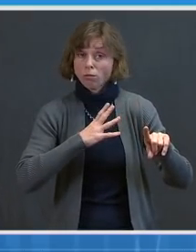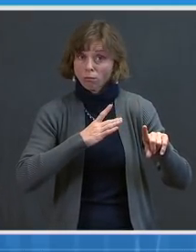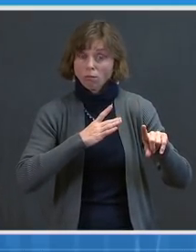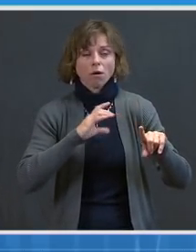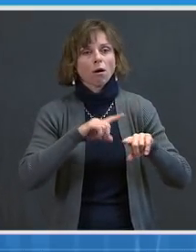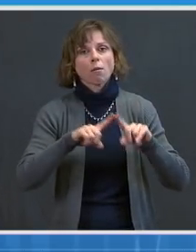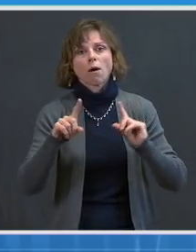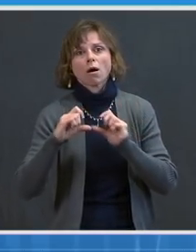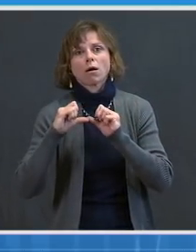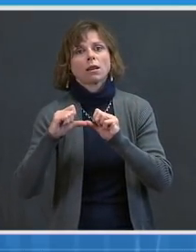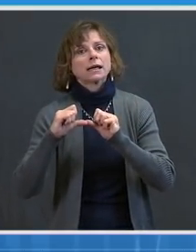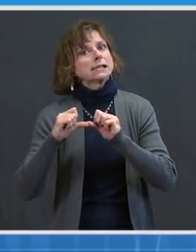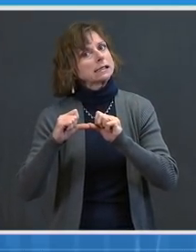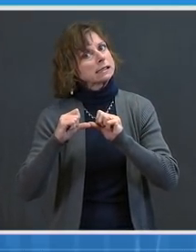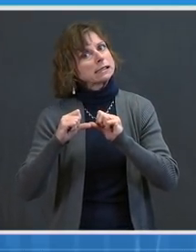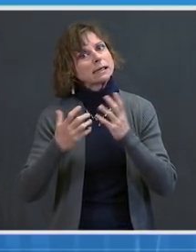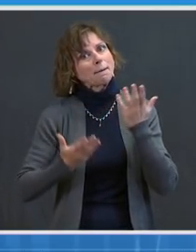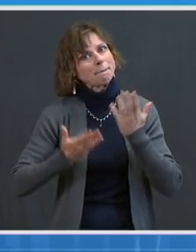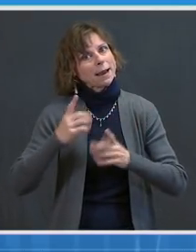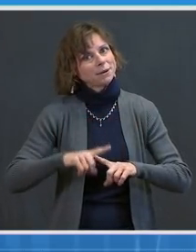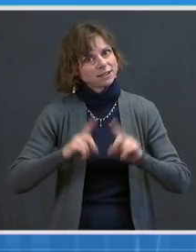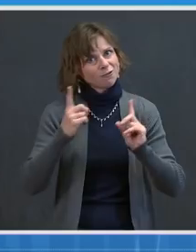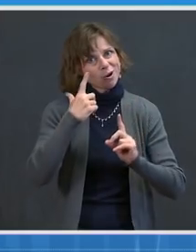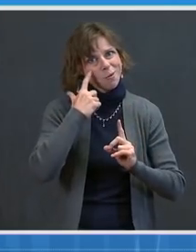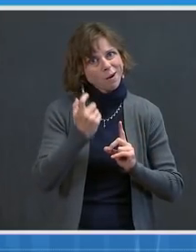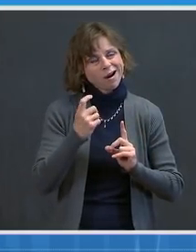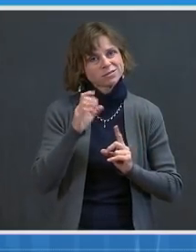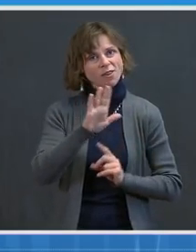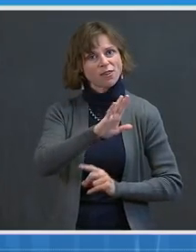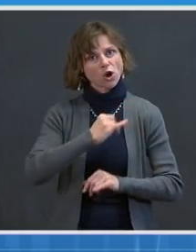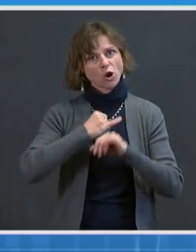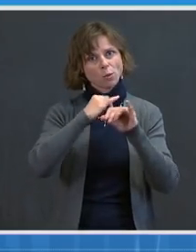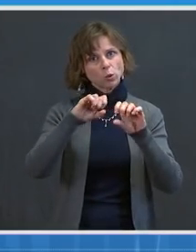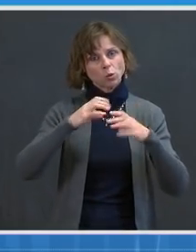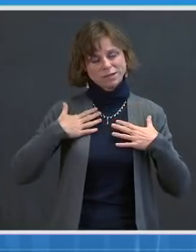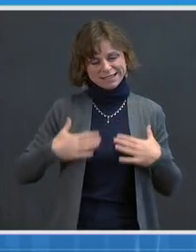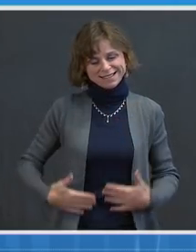because of the compromise of the immune system in these individuals.